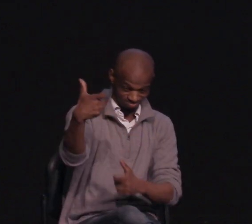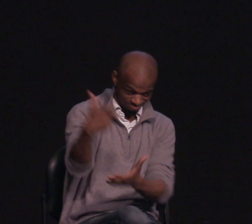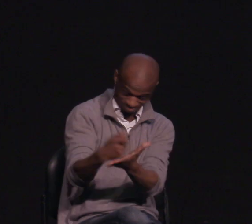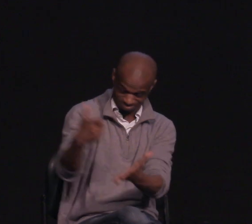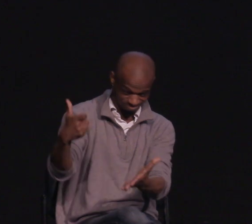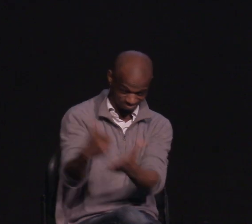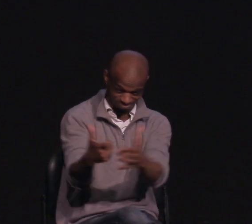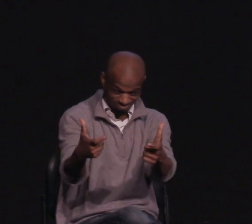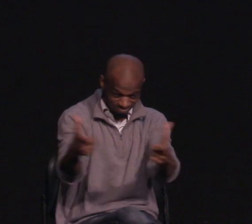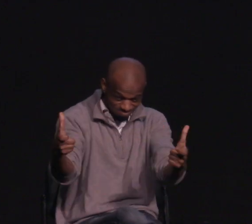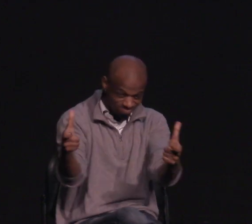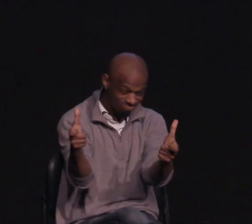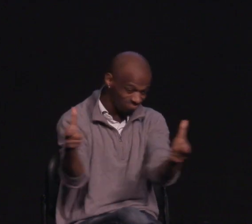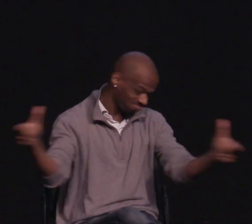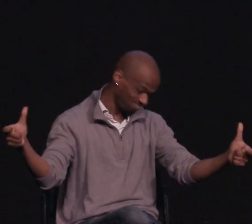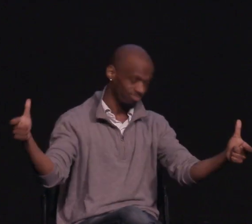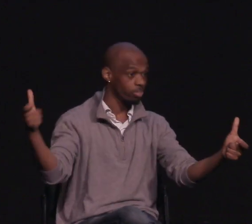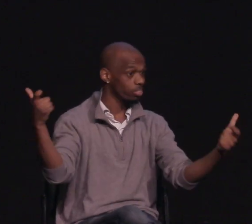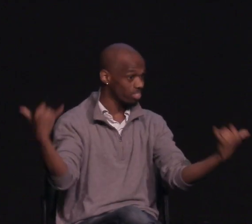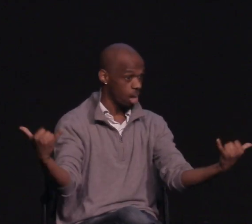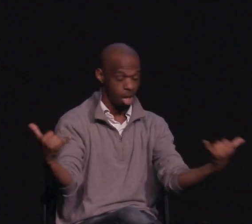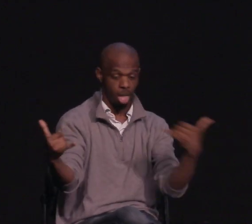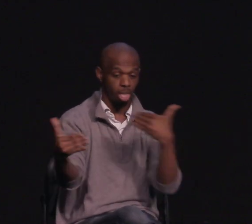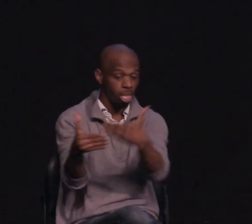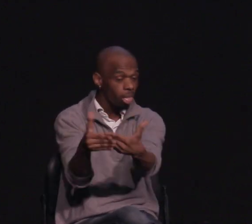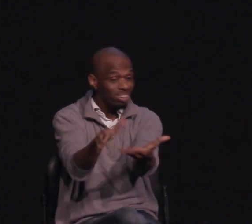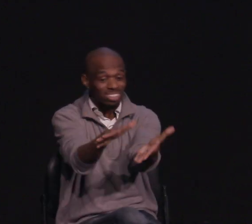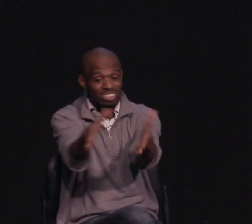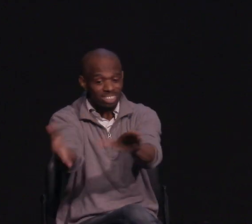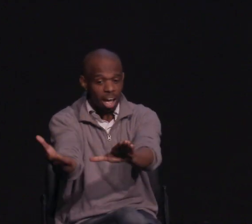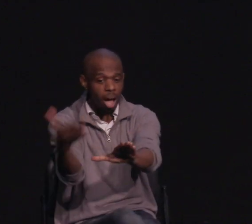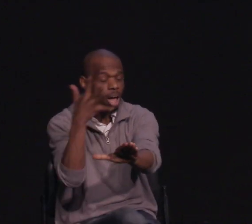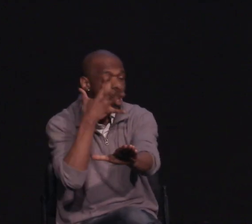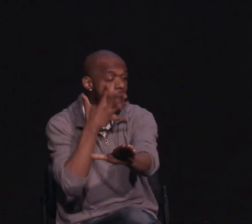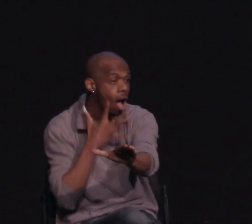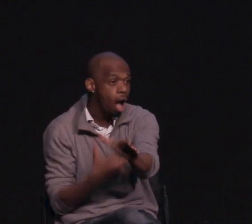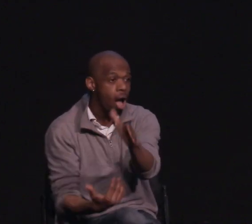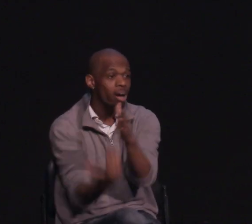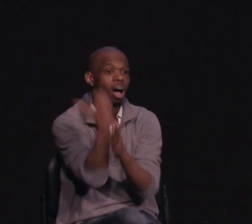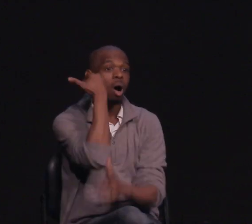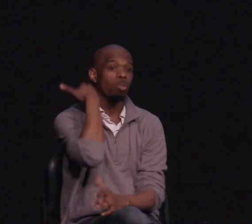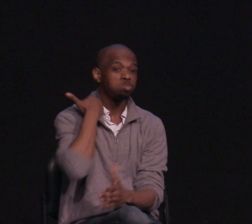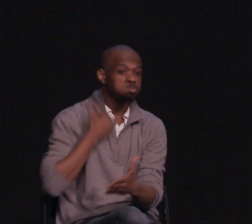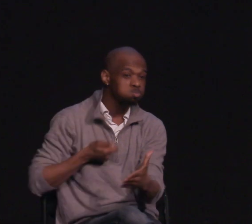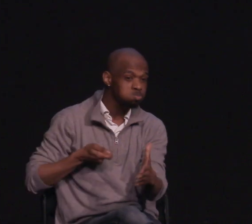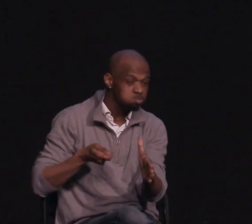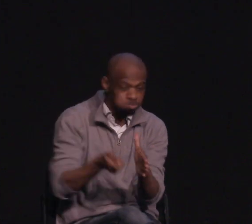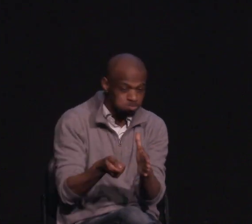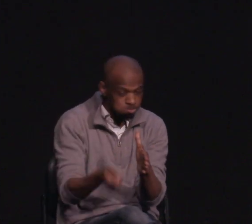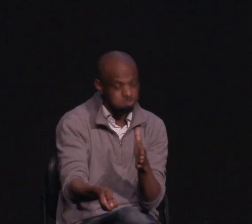lump and just before it dies, it cries in the slaughterhouse full of germs and flies."